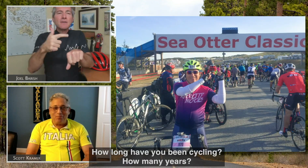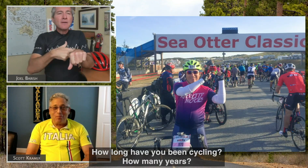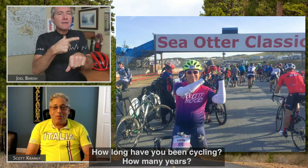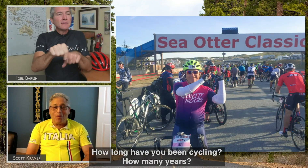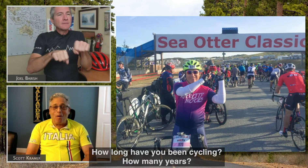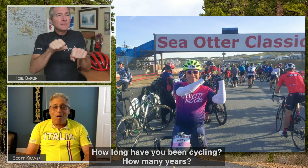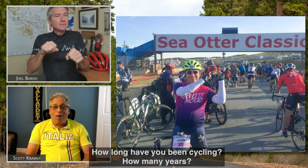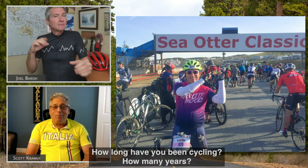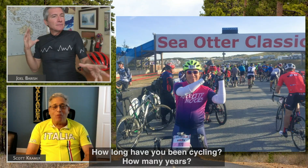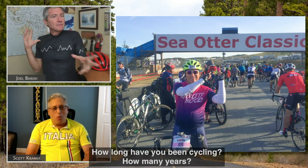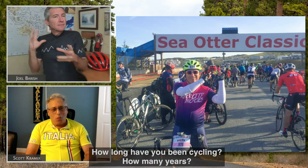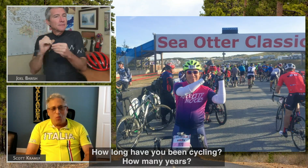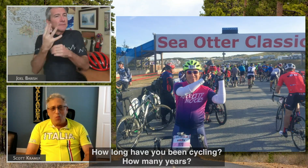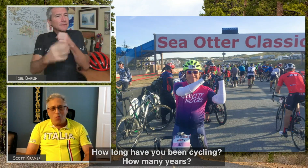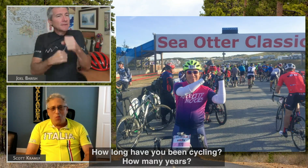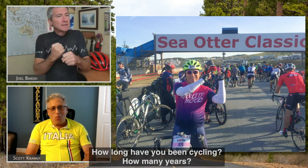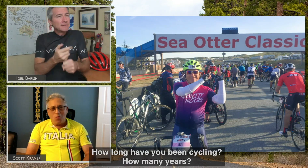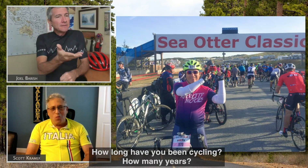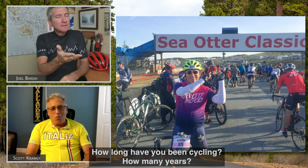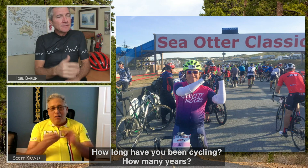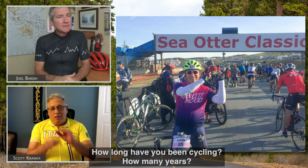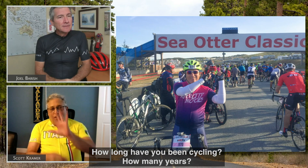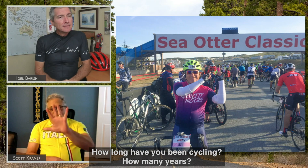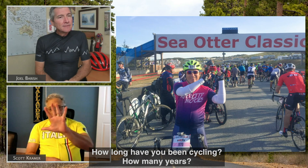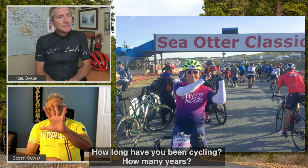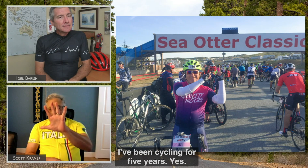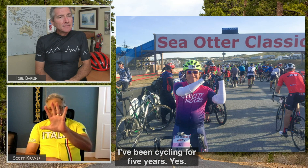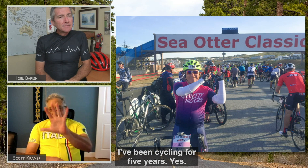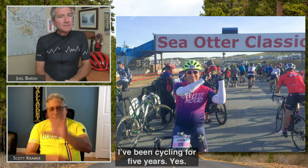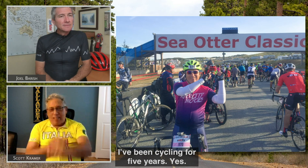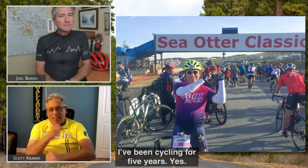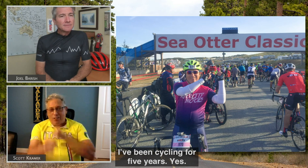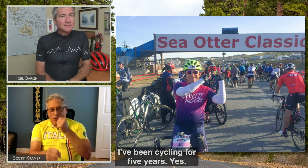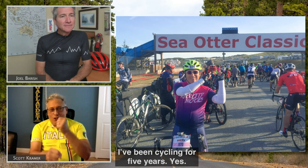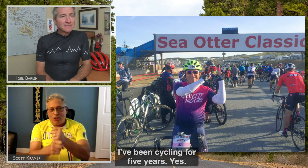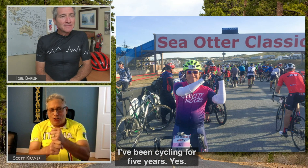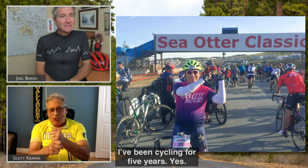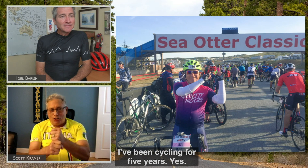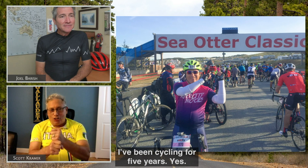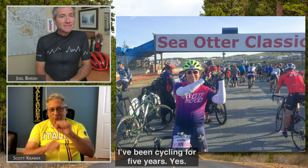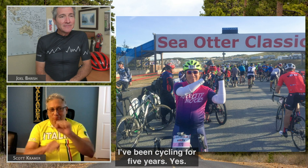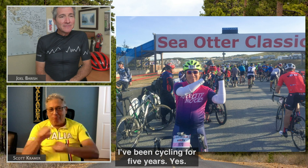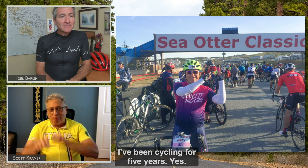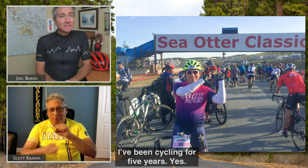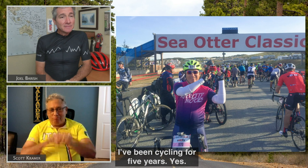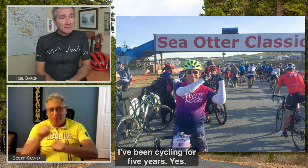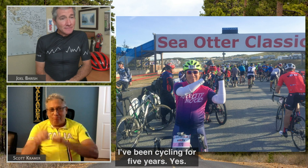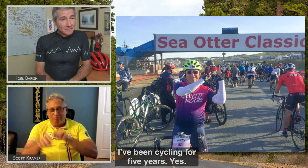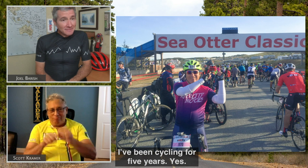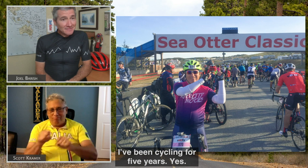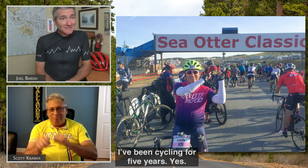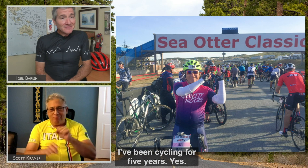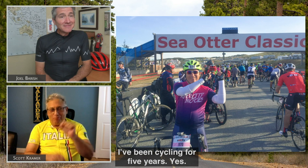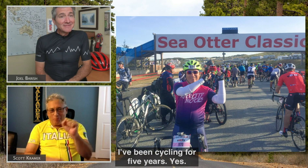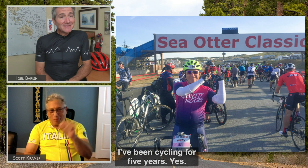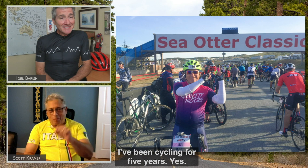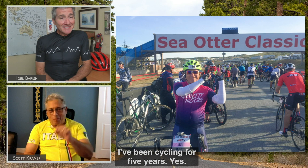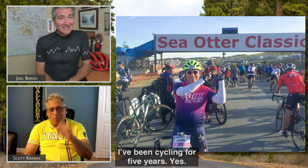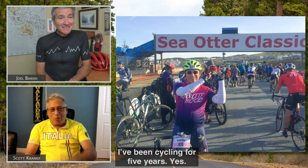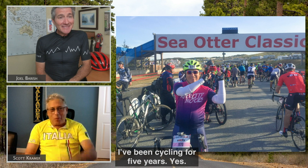How long have you been cycling? How many years? I’ve been cycling for five years. Yes.